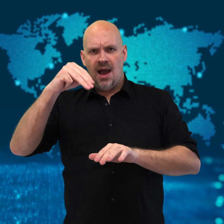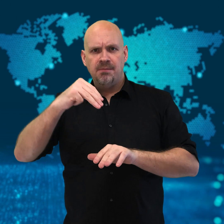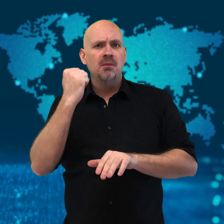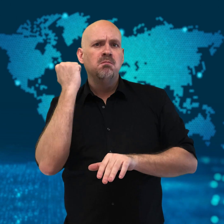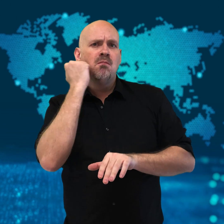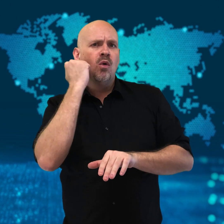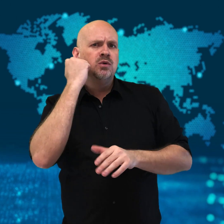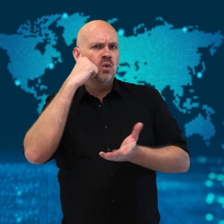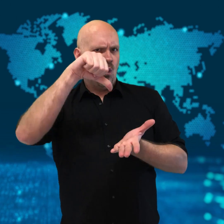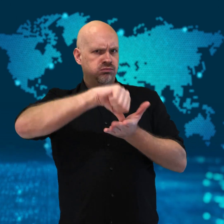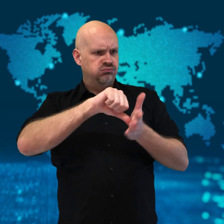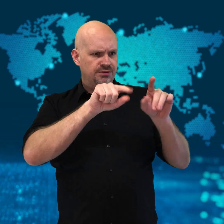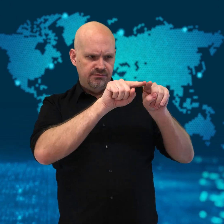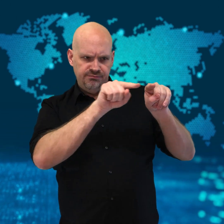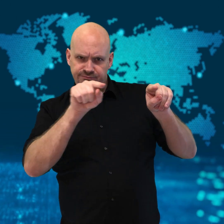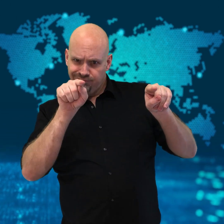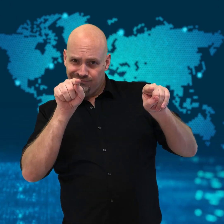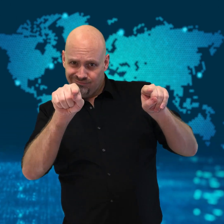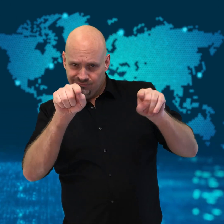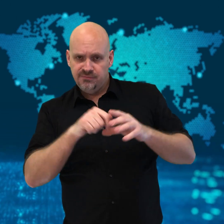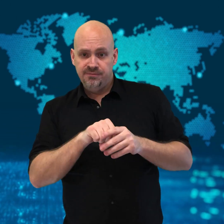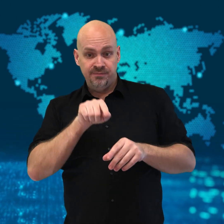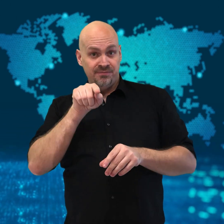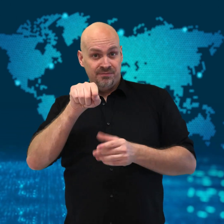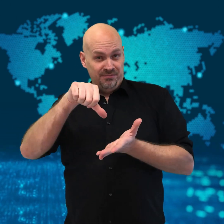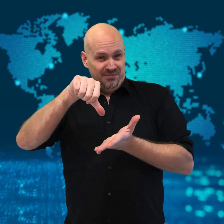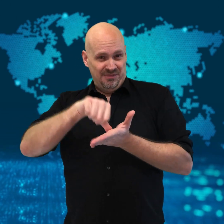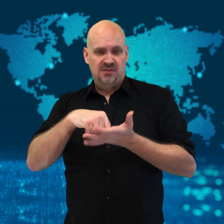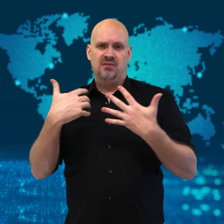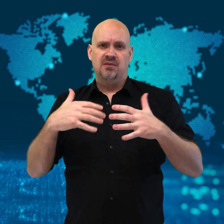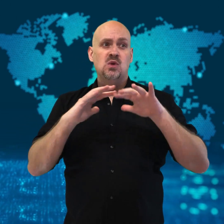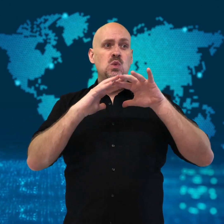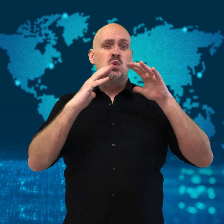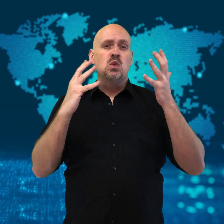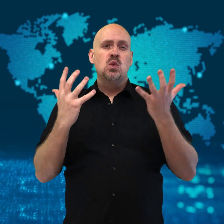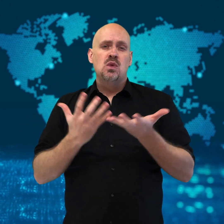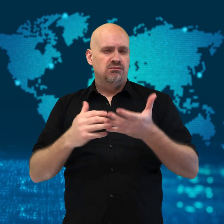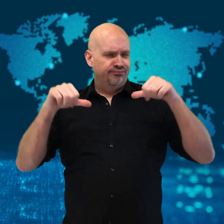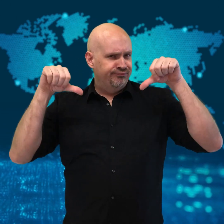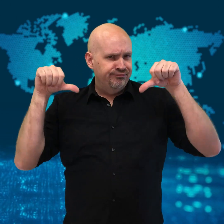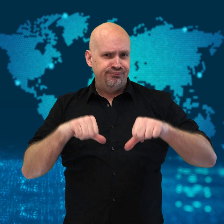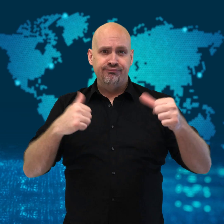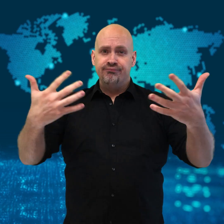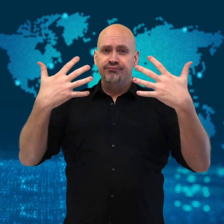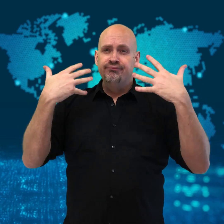is one of the world’s most polluted cities,